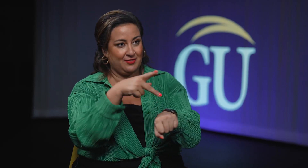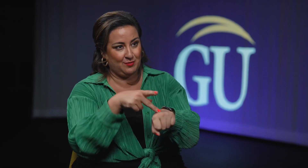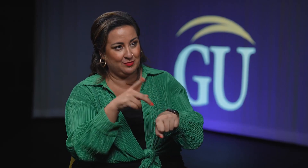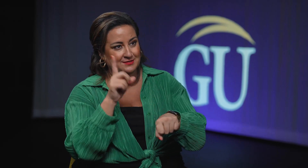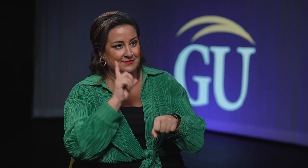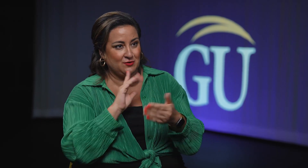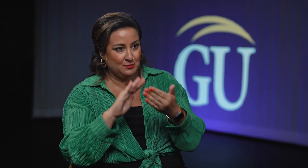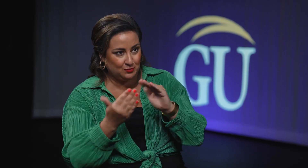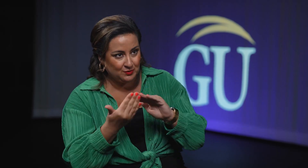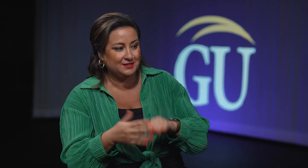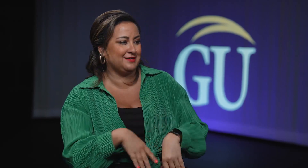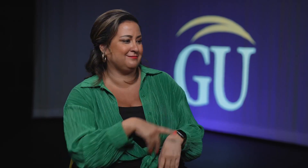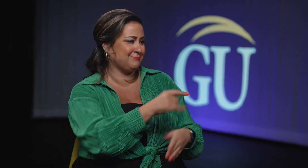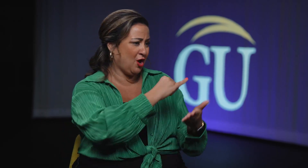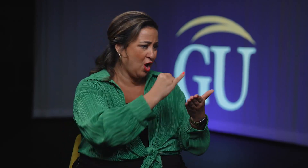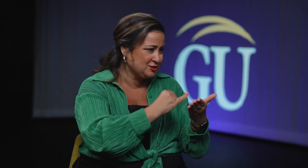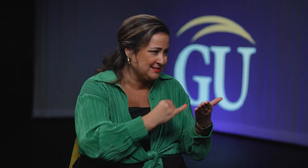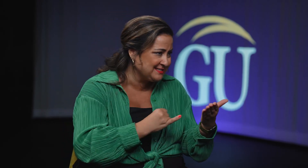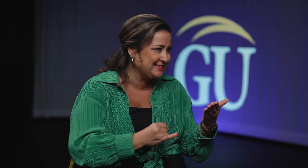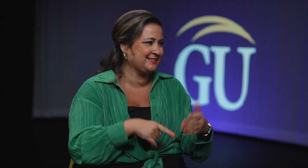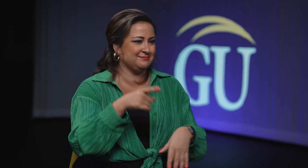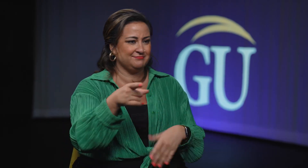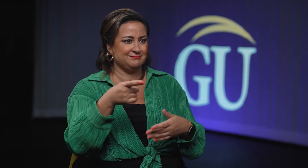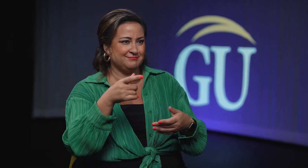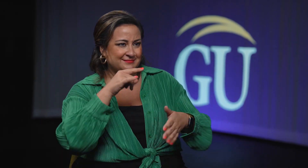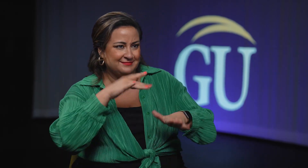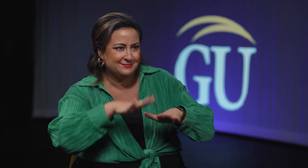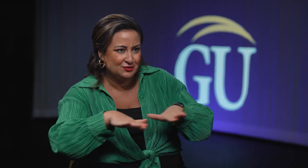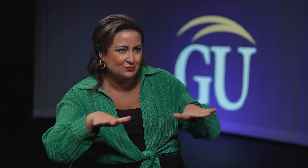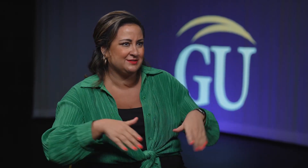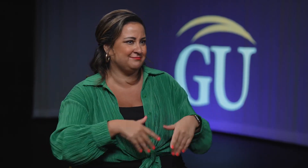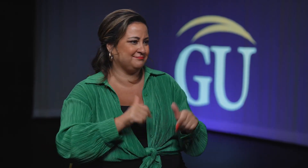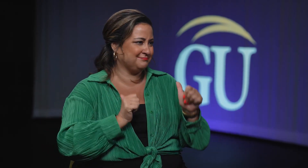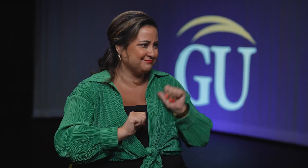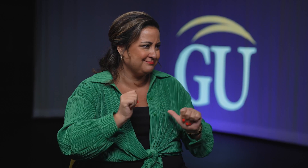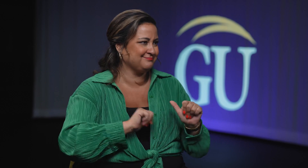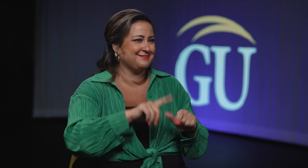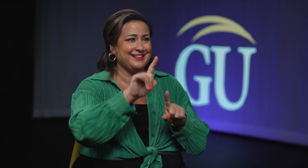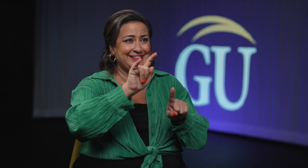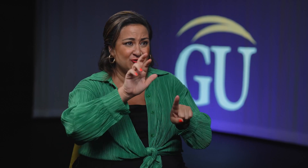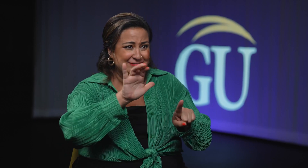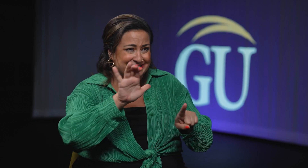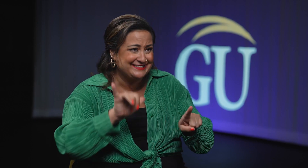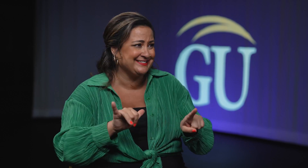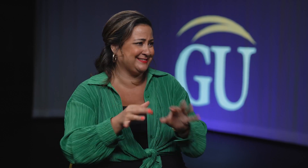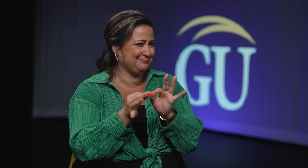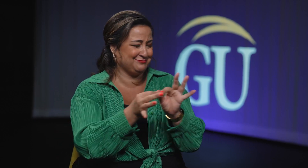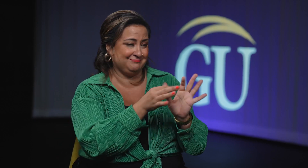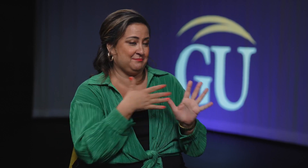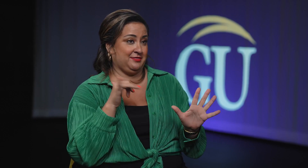you and the Filipino community, arts, your children, theater, literacy, interpreting…